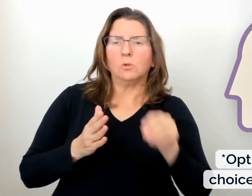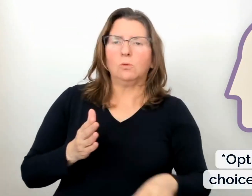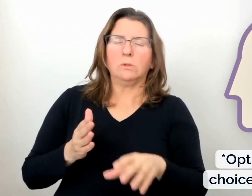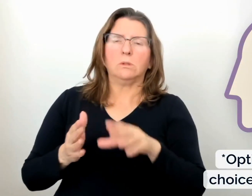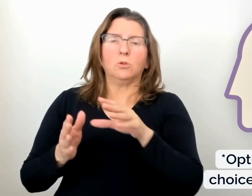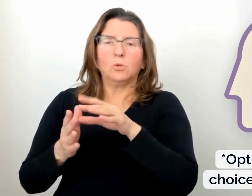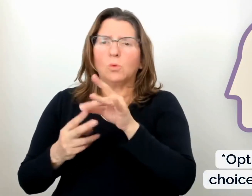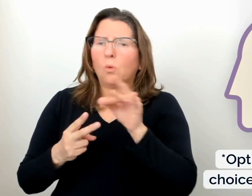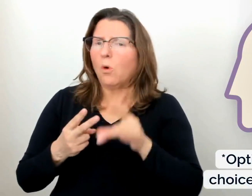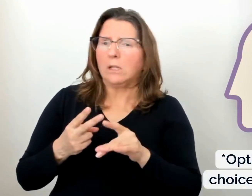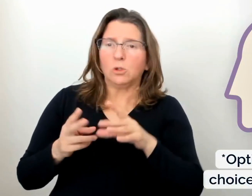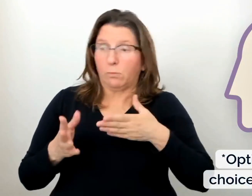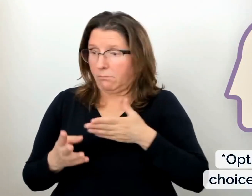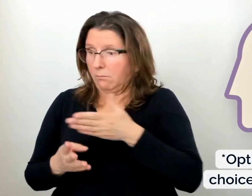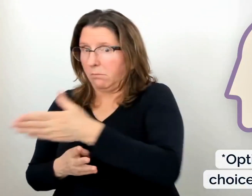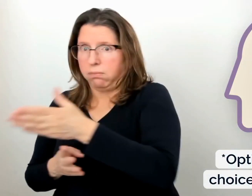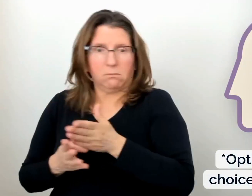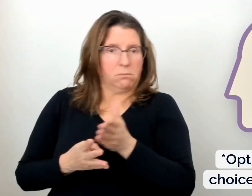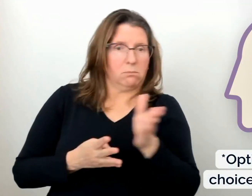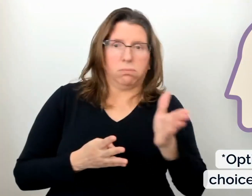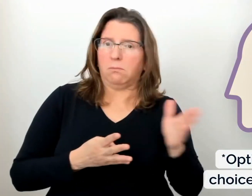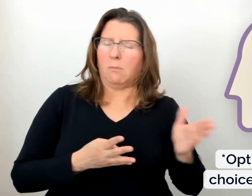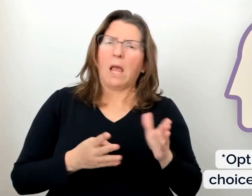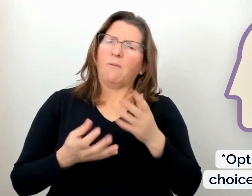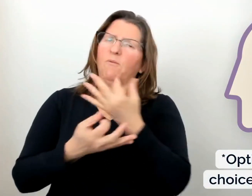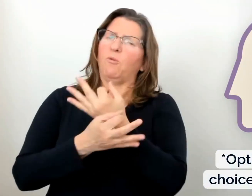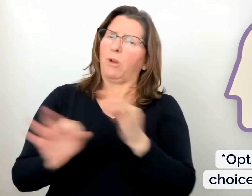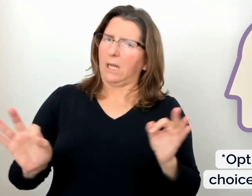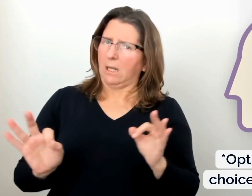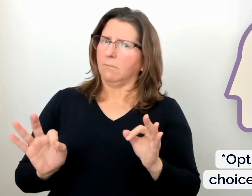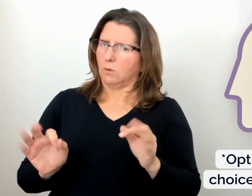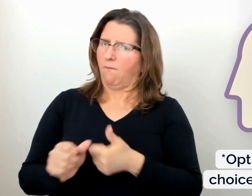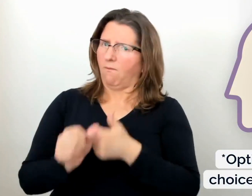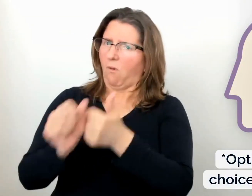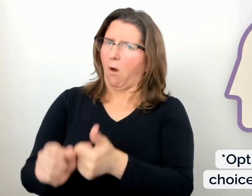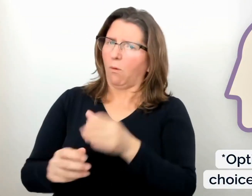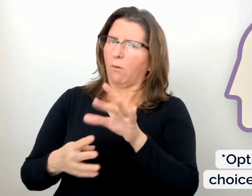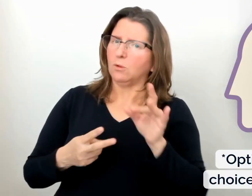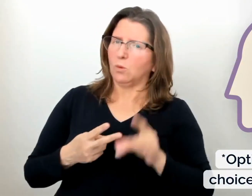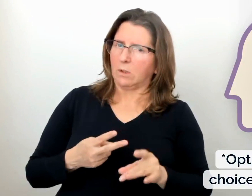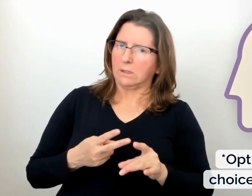allowing THEM to decide what best meets their needs.